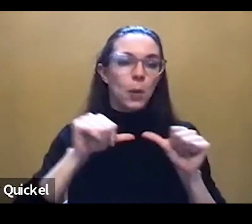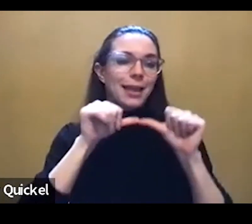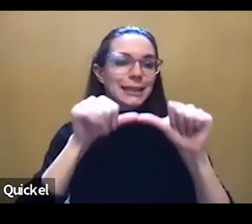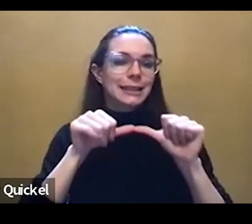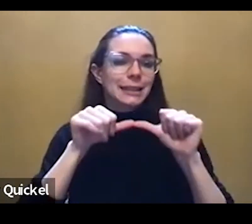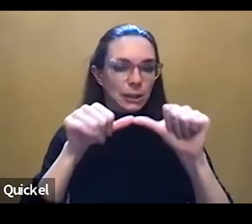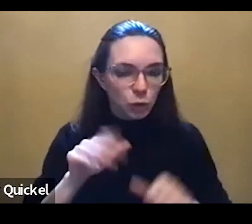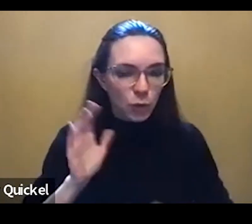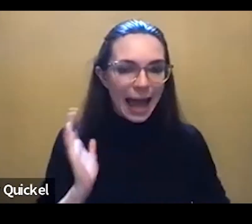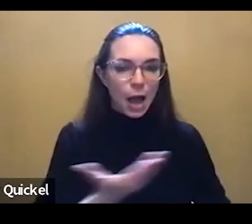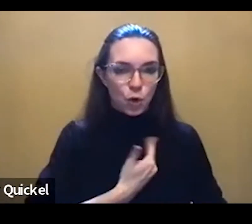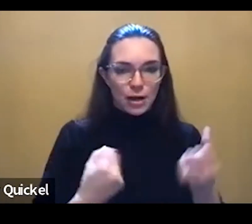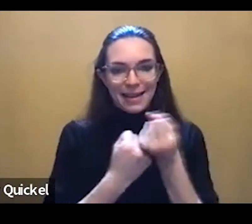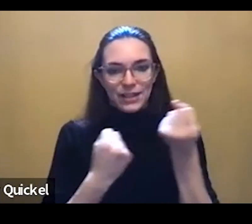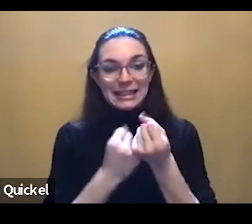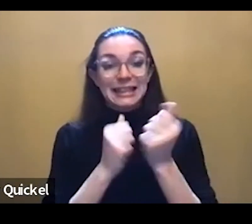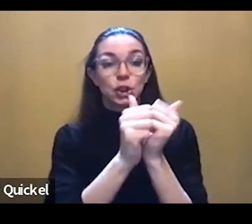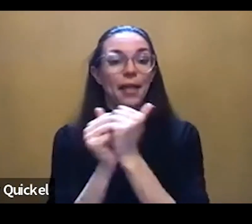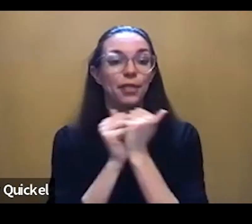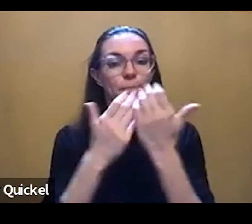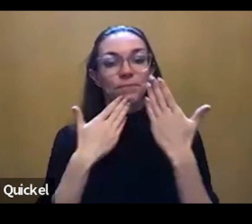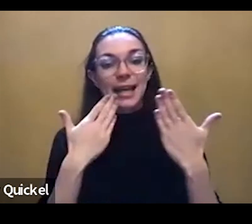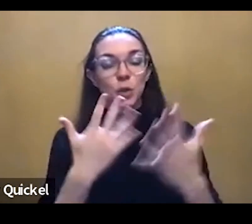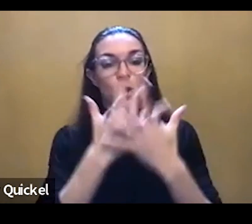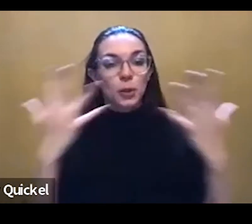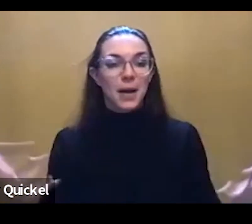advocacy together. Thank you all so much for joining us.